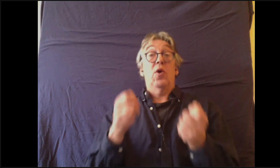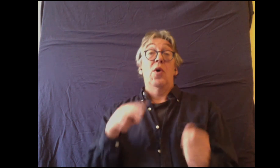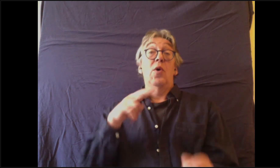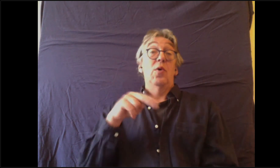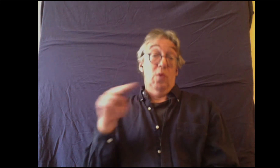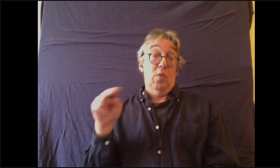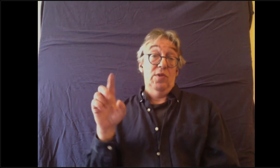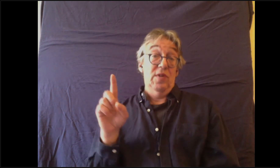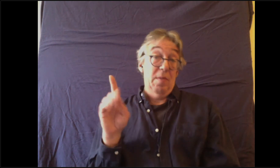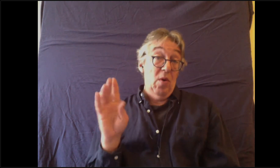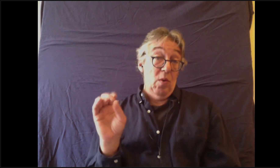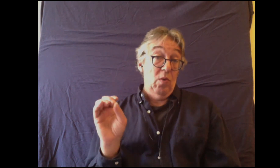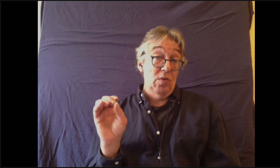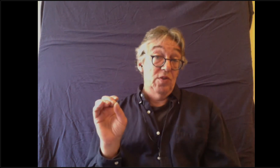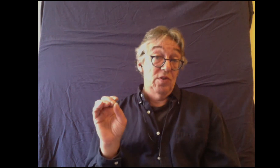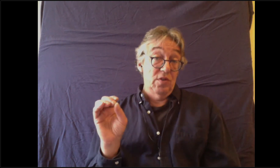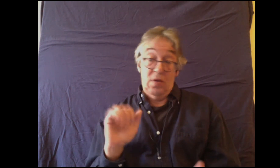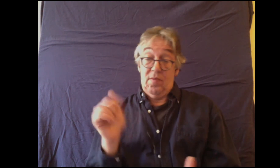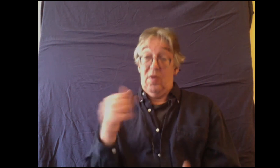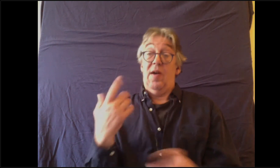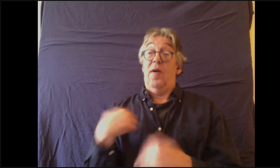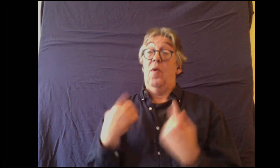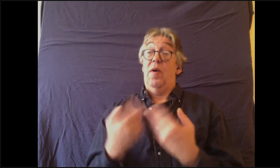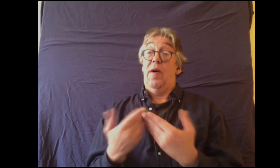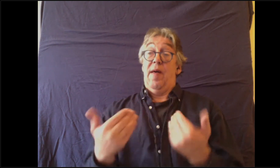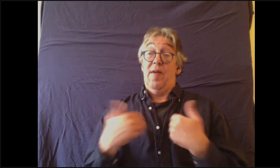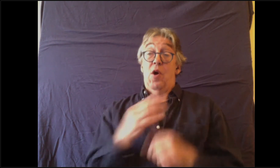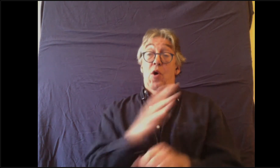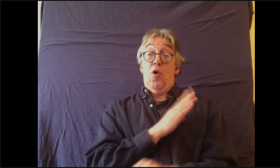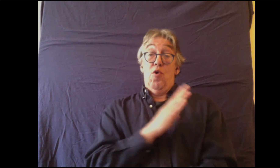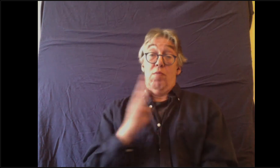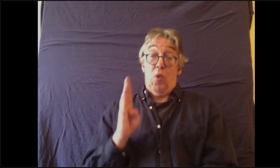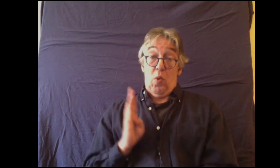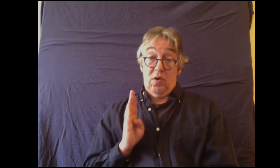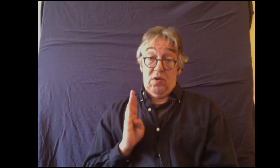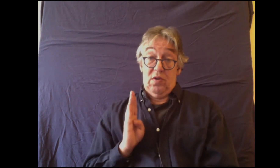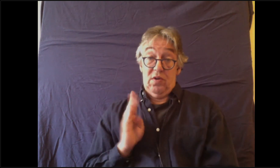There's a board which decides the direction and the strategy.